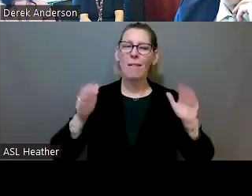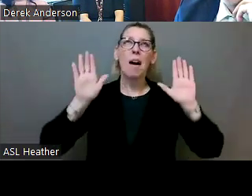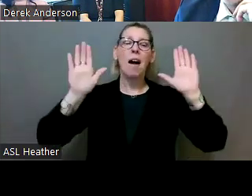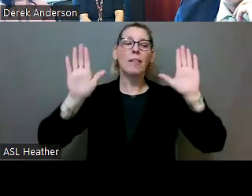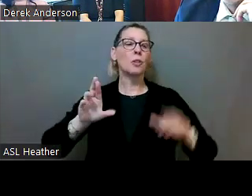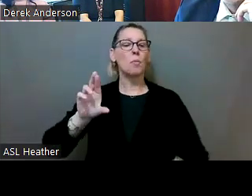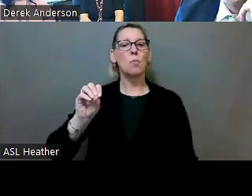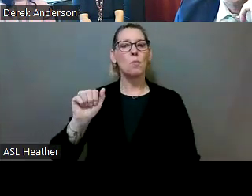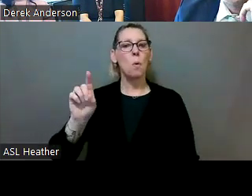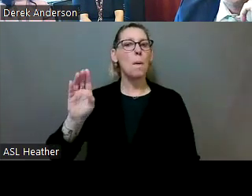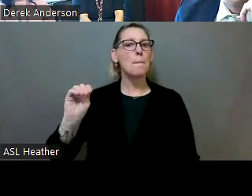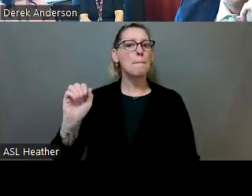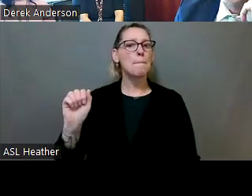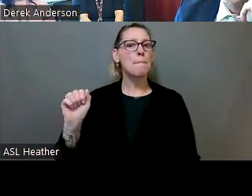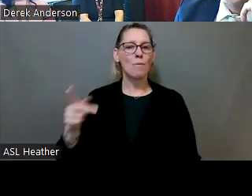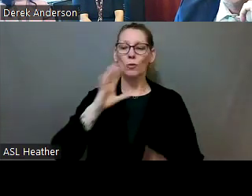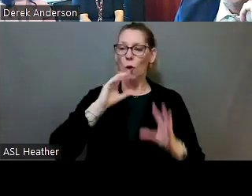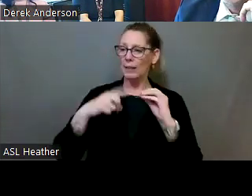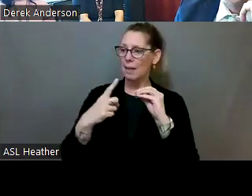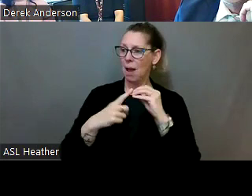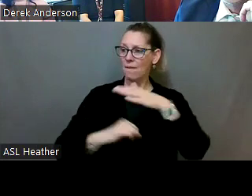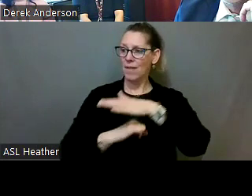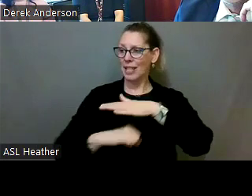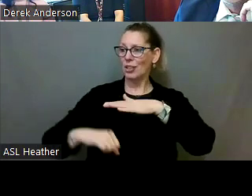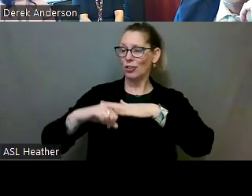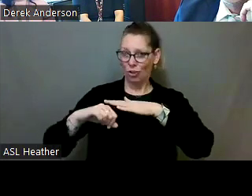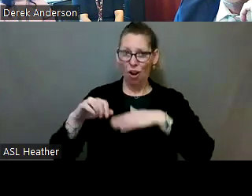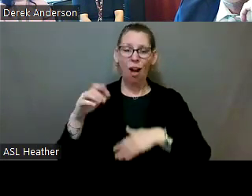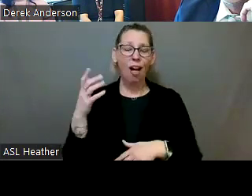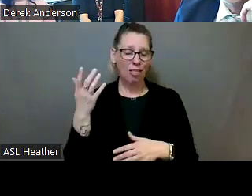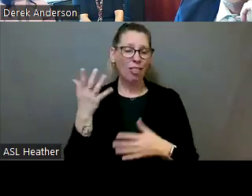about some of the foundational practices to creating that sense of belonging um and